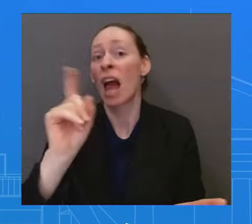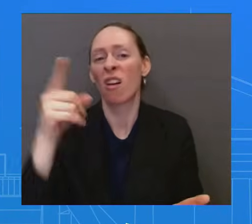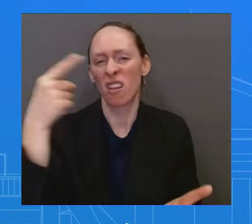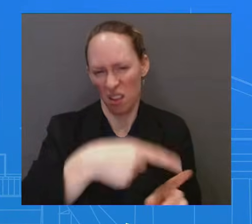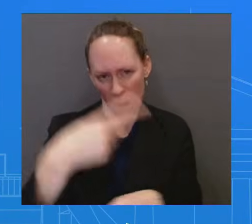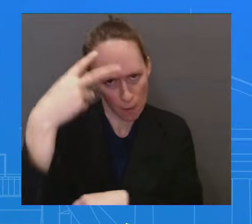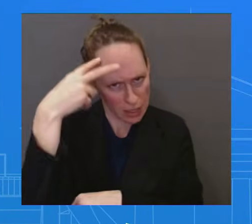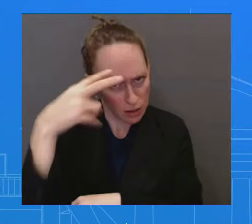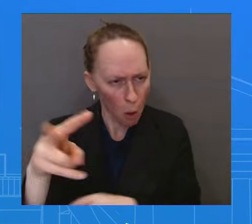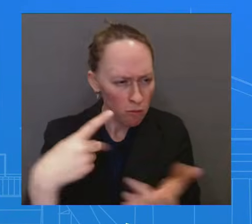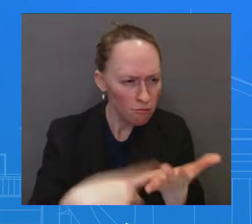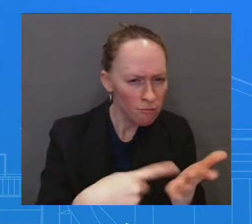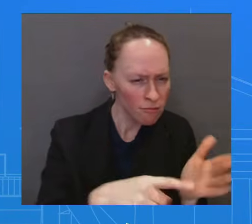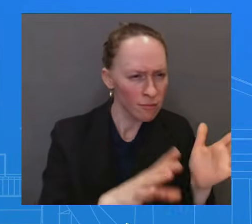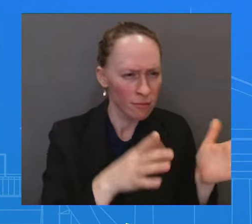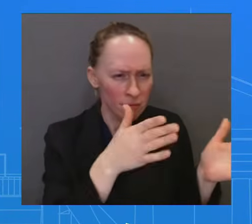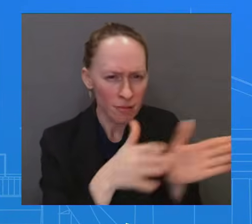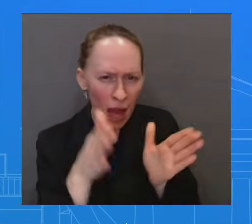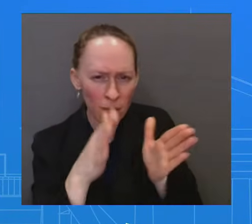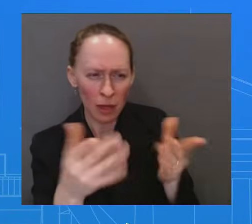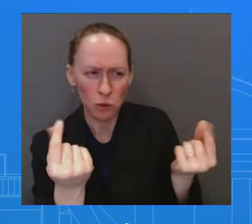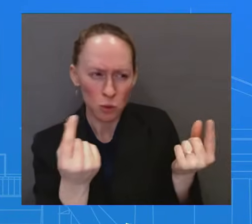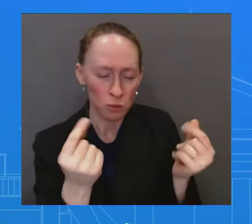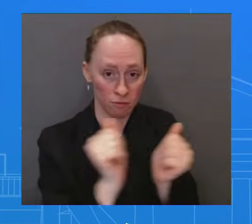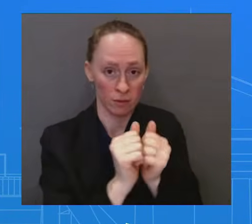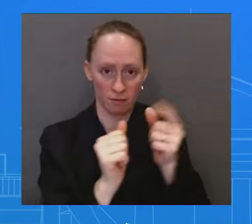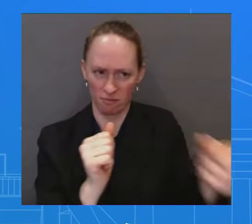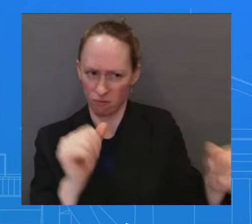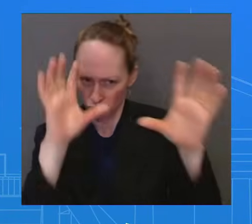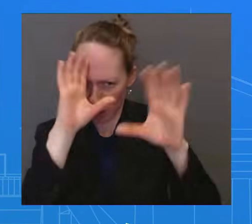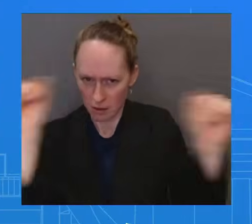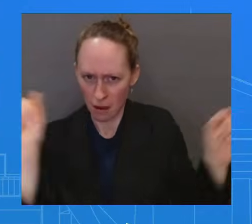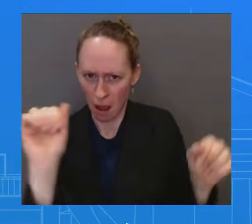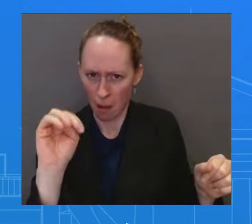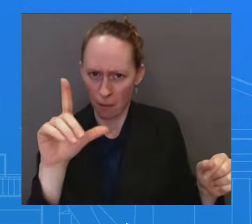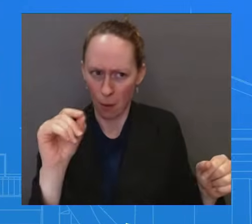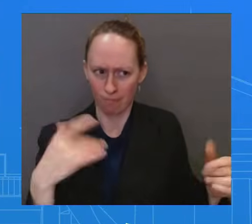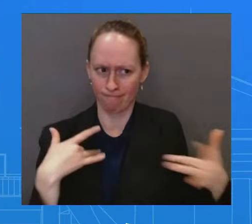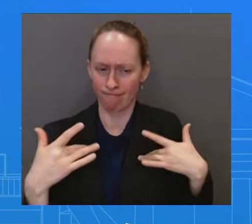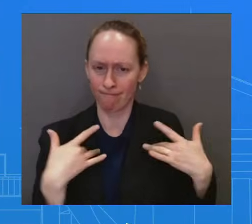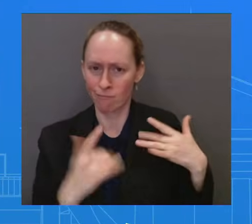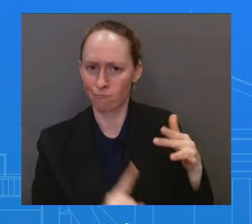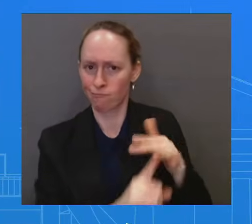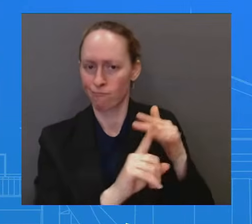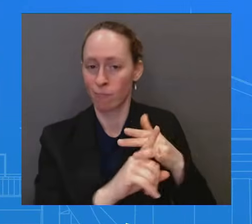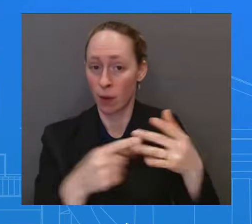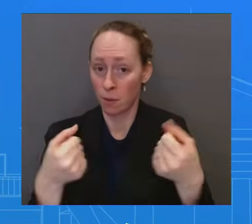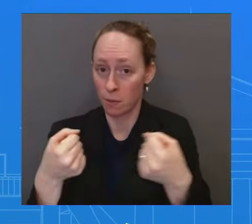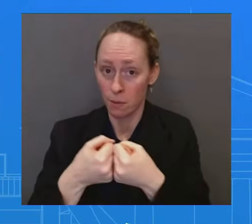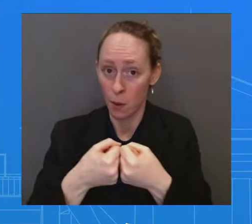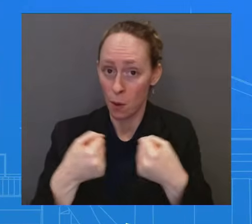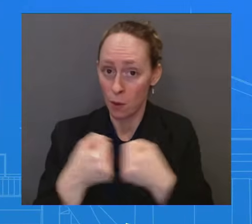about humanitarian assistance going into Gaza. Yesterday, some 120 trucks entered through Kerem Shalom